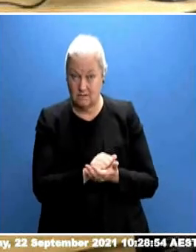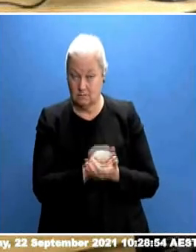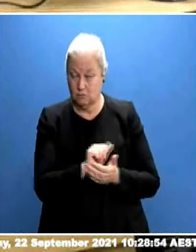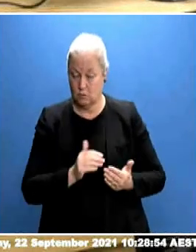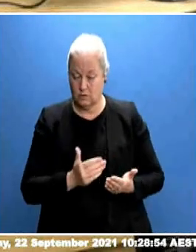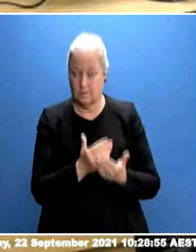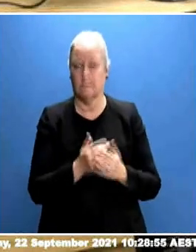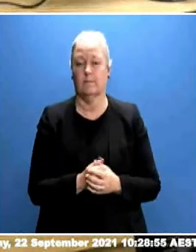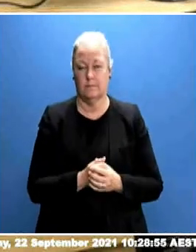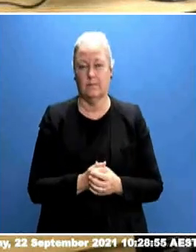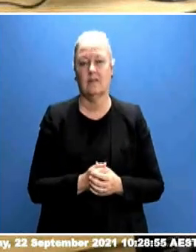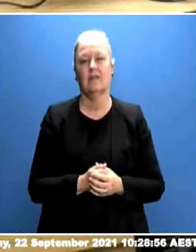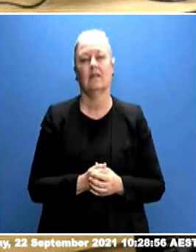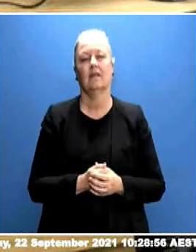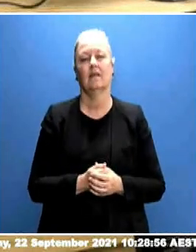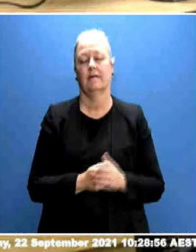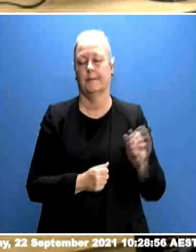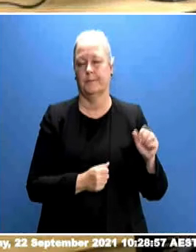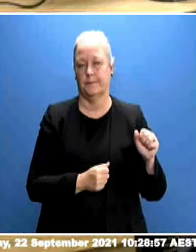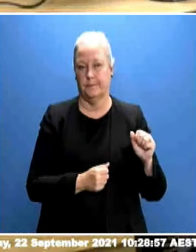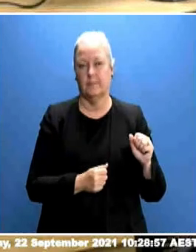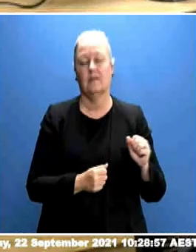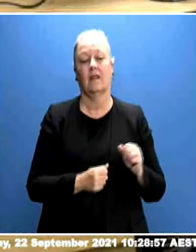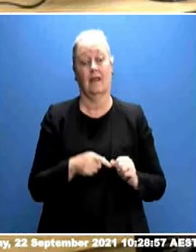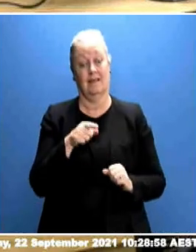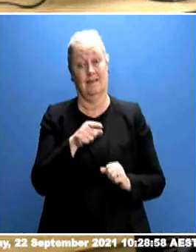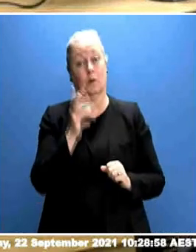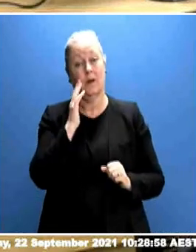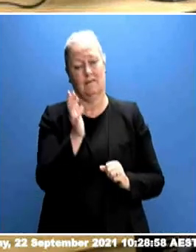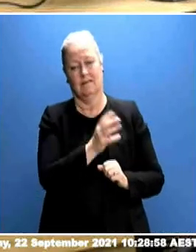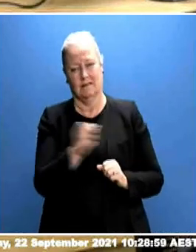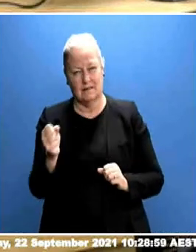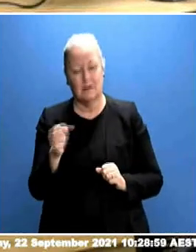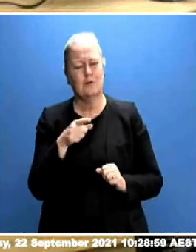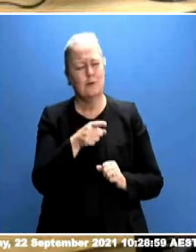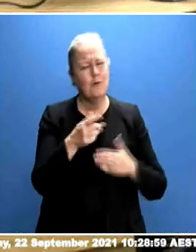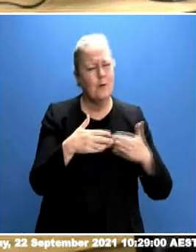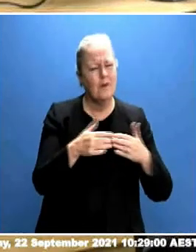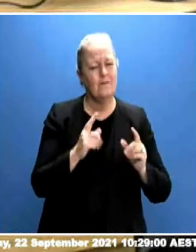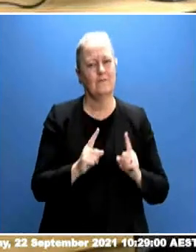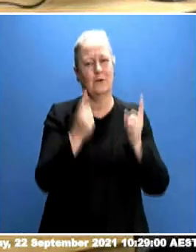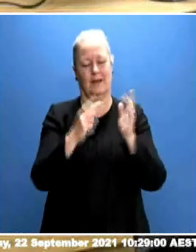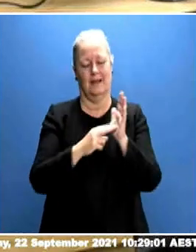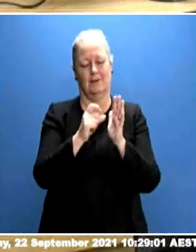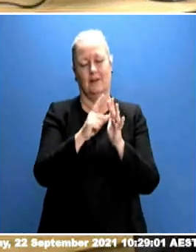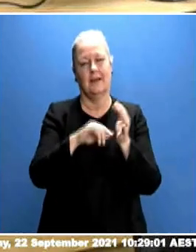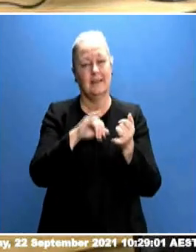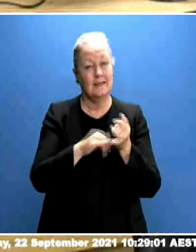Her removal occurred very shortly after you had organised her first NDIS plan? Yes.